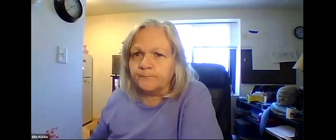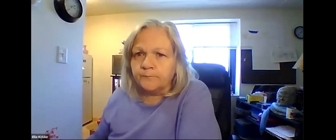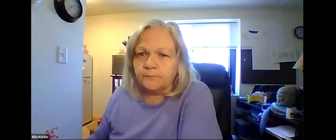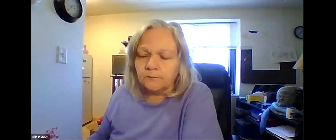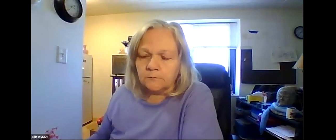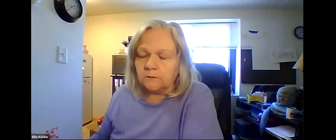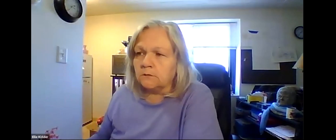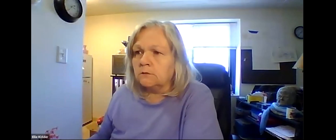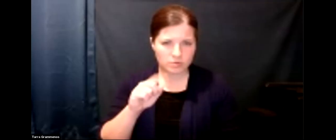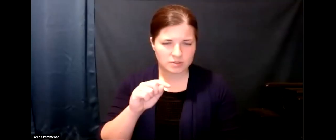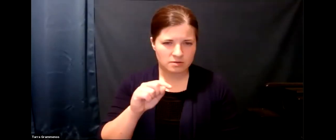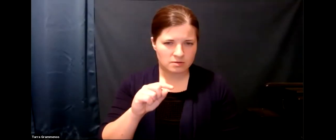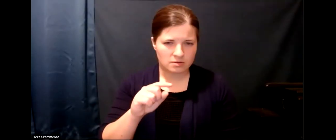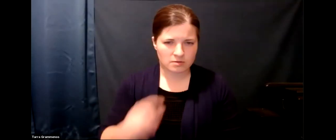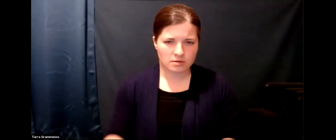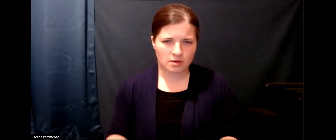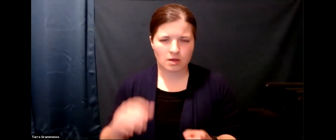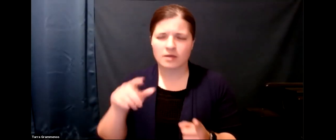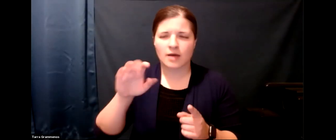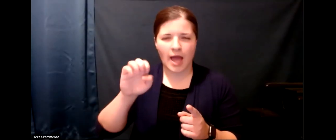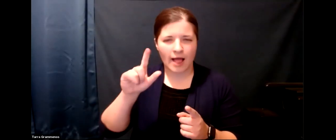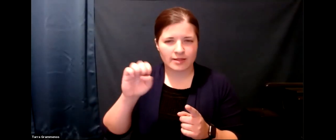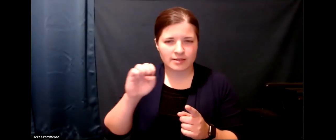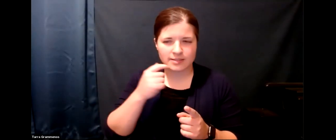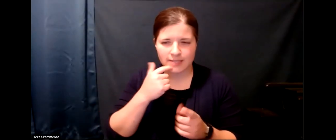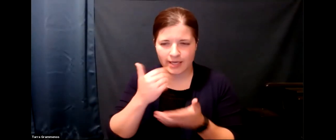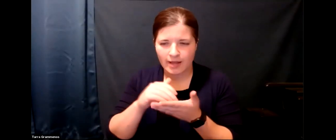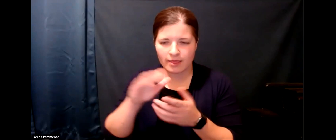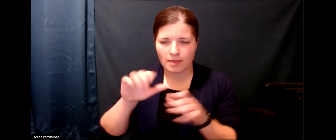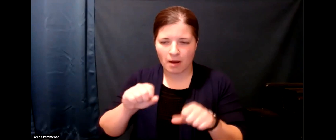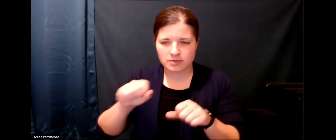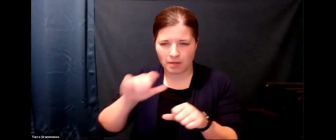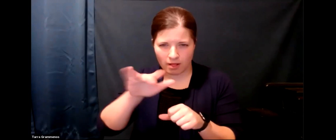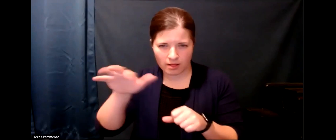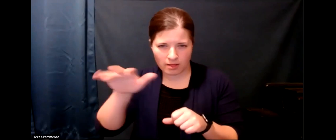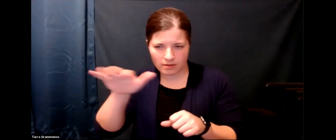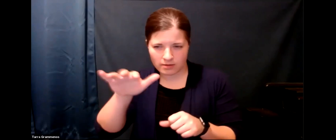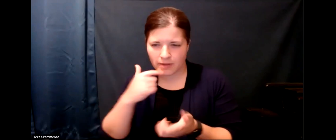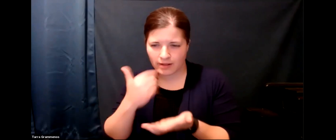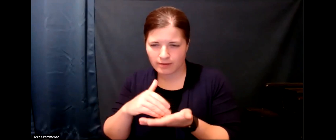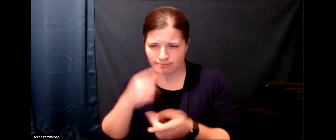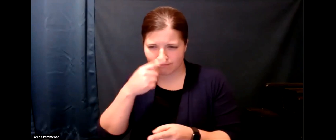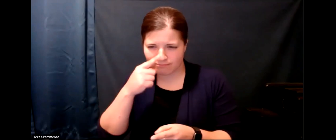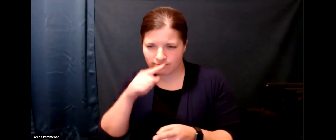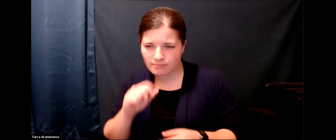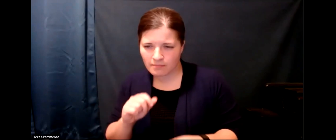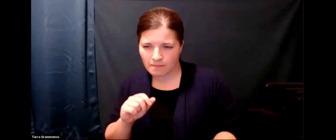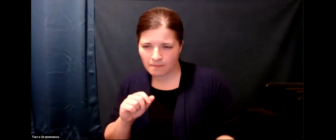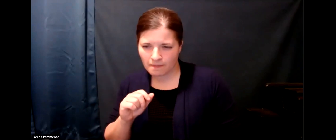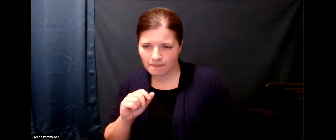I'm sorry, one moment.